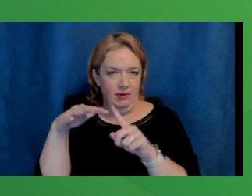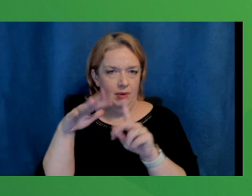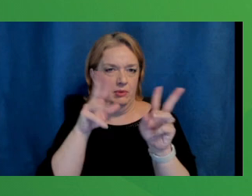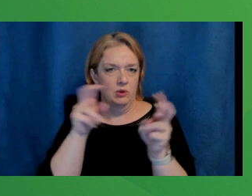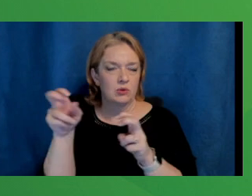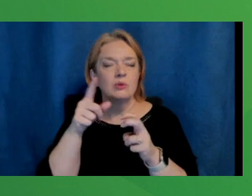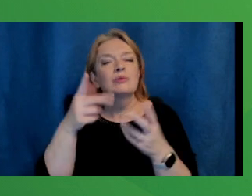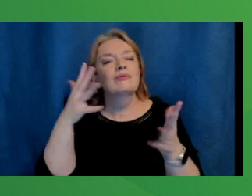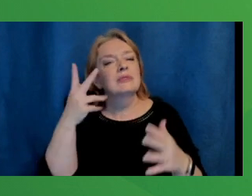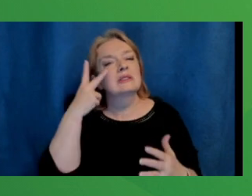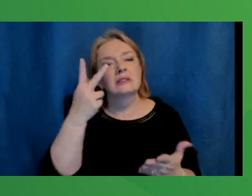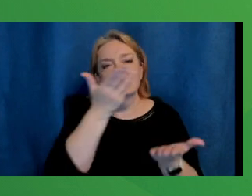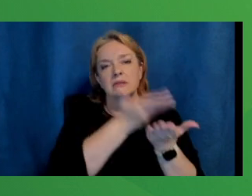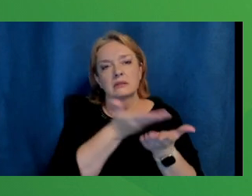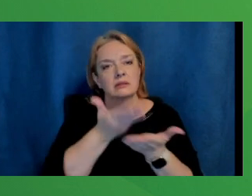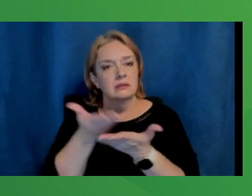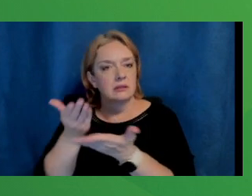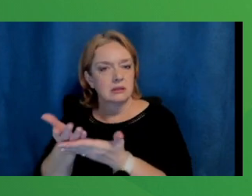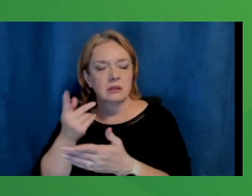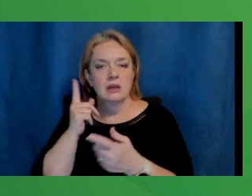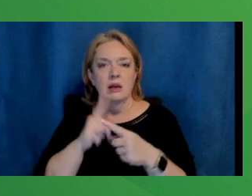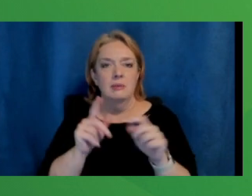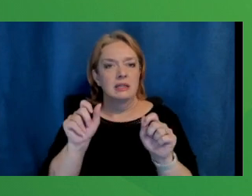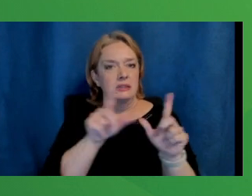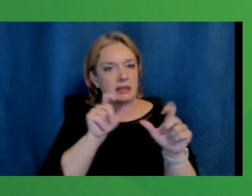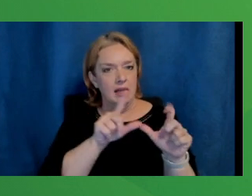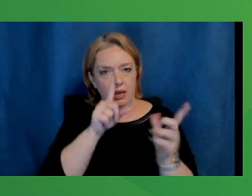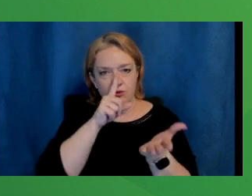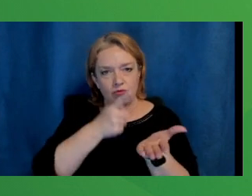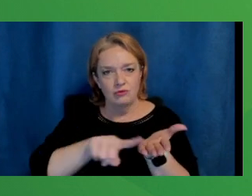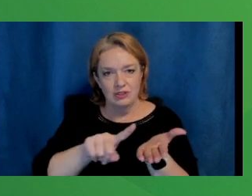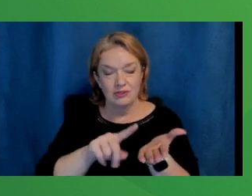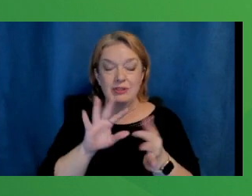especially as they related to their own community. An important finding though was